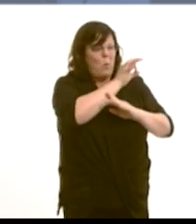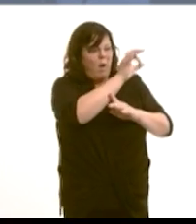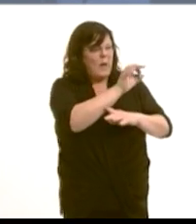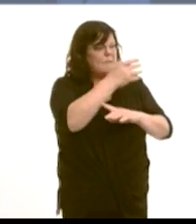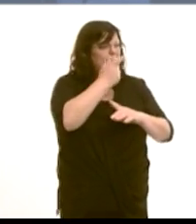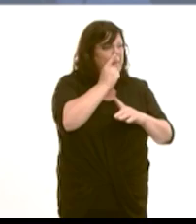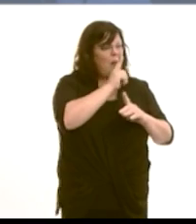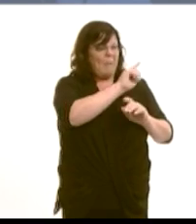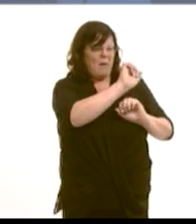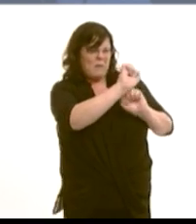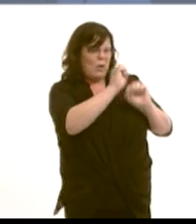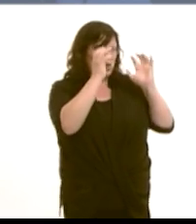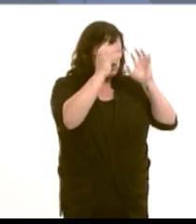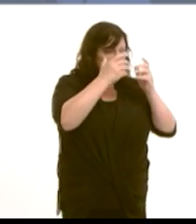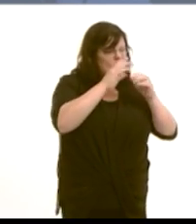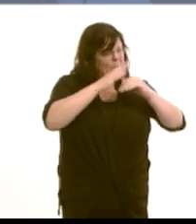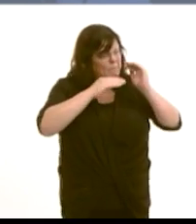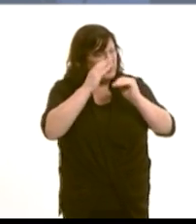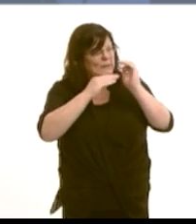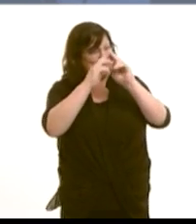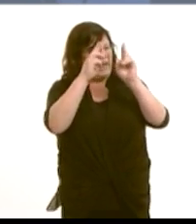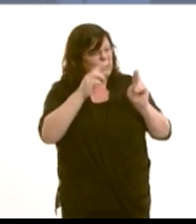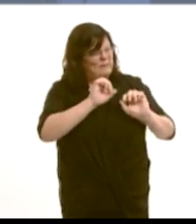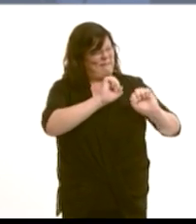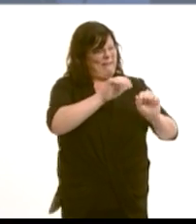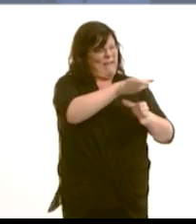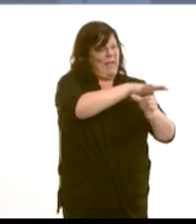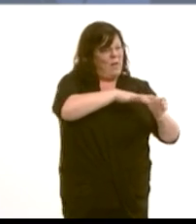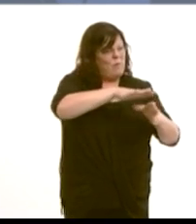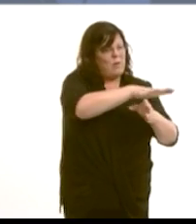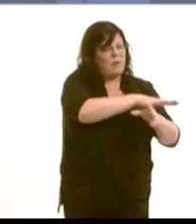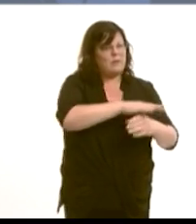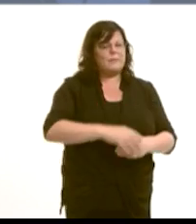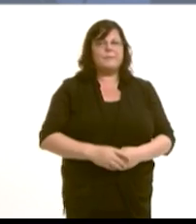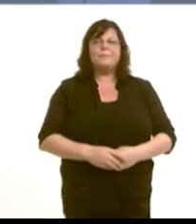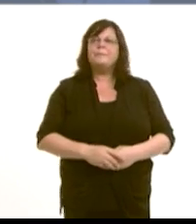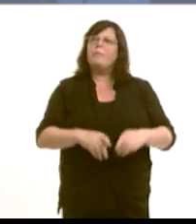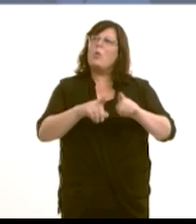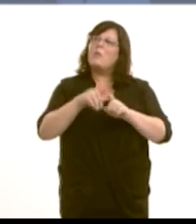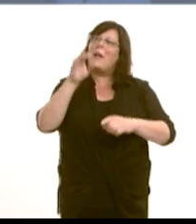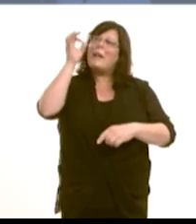And, secondly, what are you doing at the moment to help councils look forward to providing